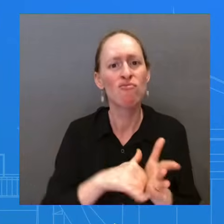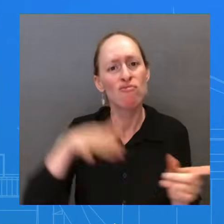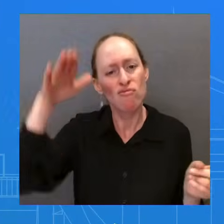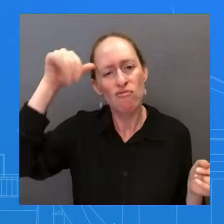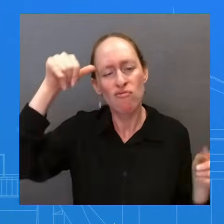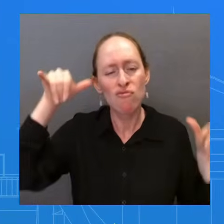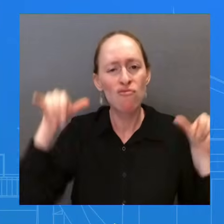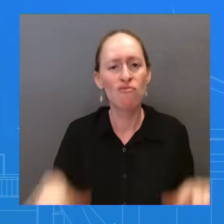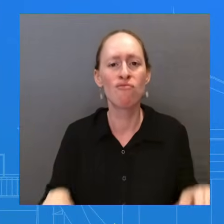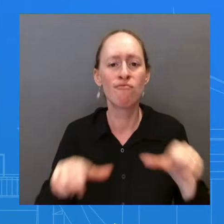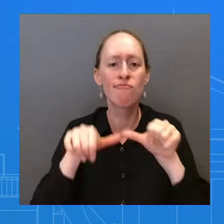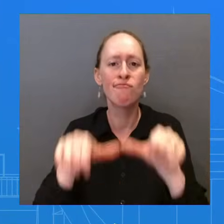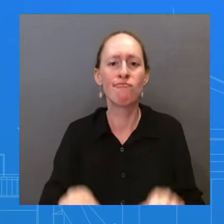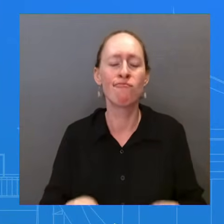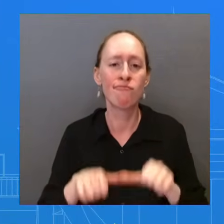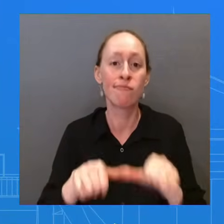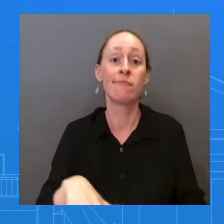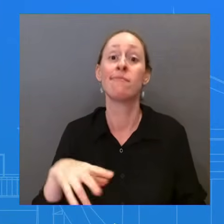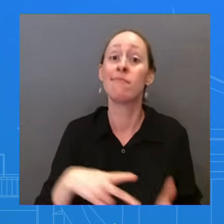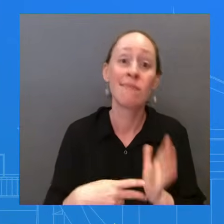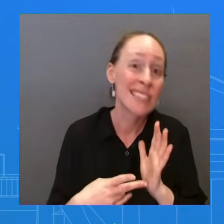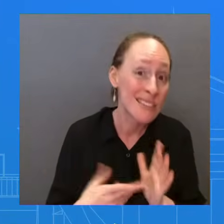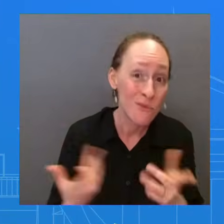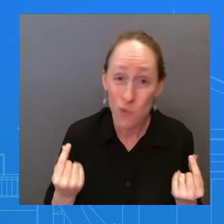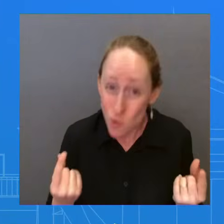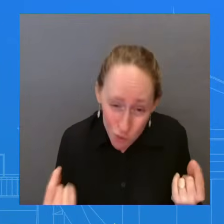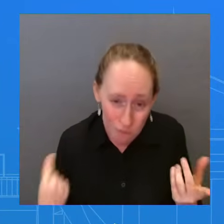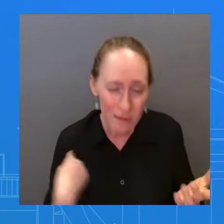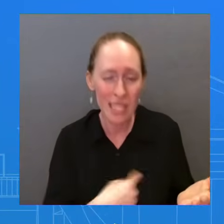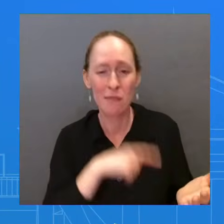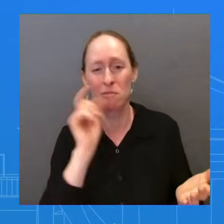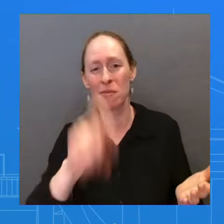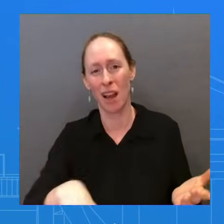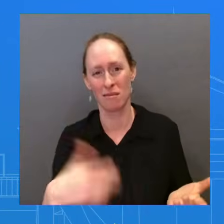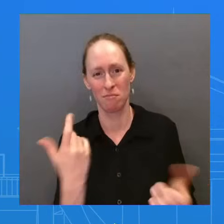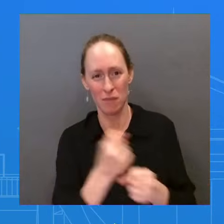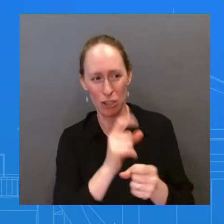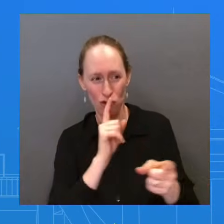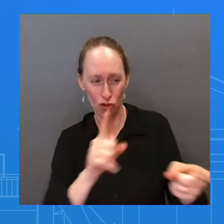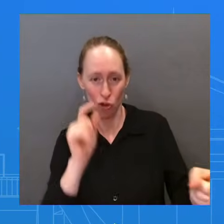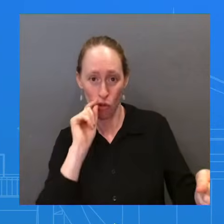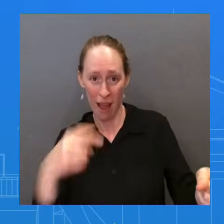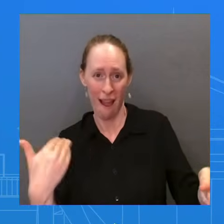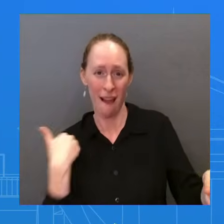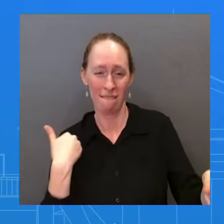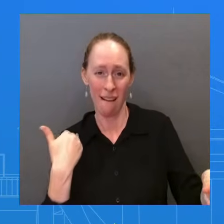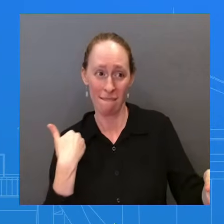on the battlefield so that if and when it comes time to talks, President Zelenskyy can do that with the wind at his back.